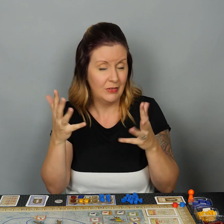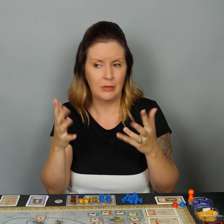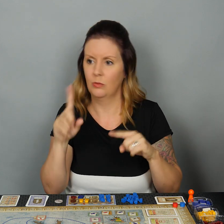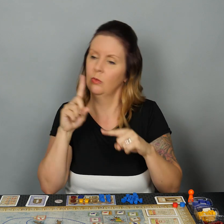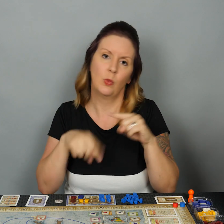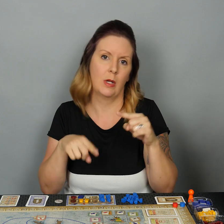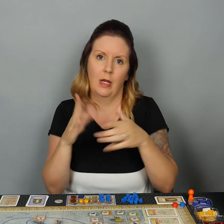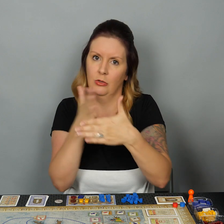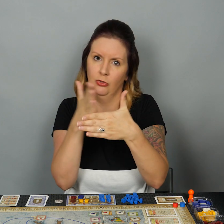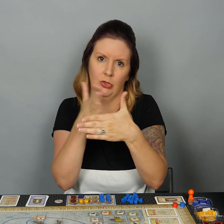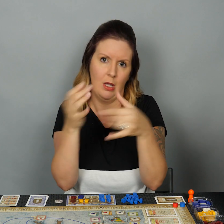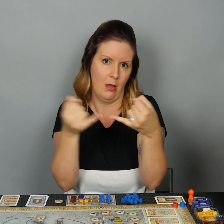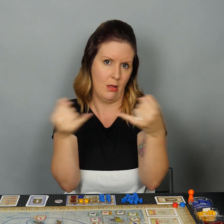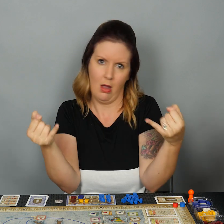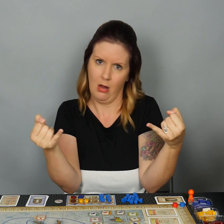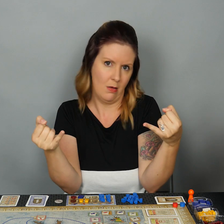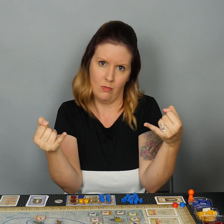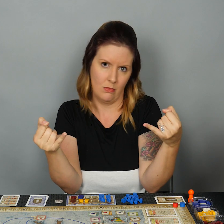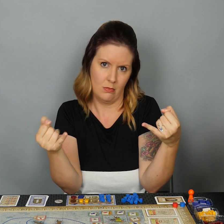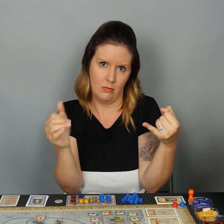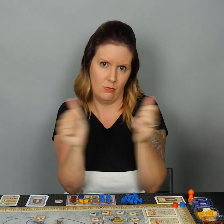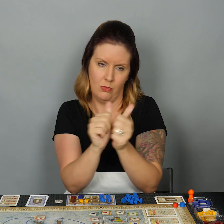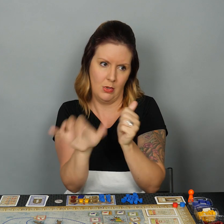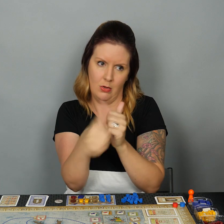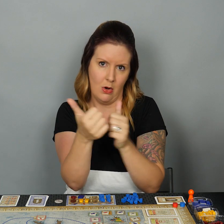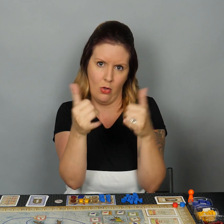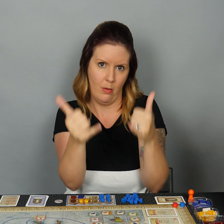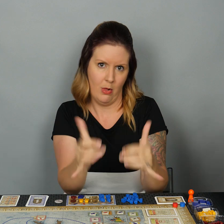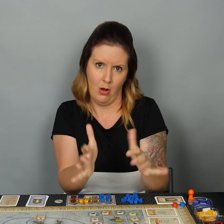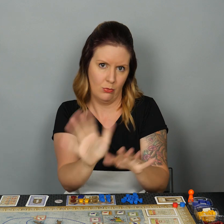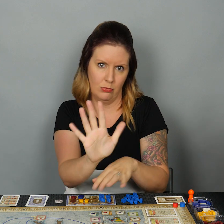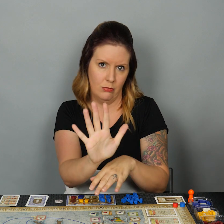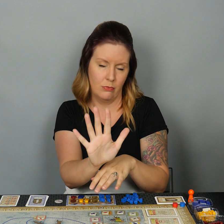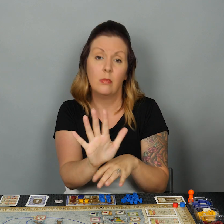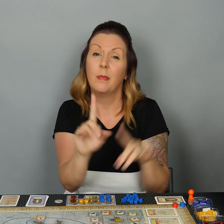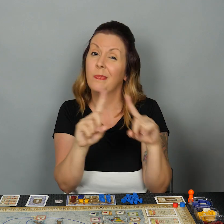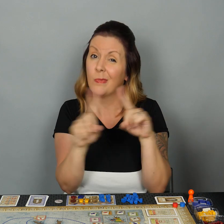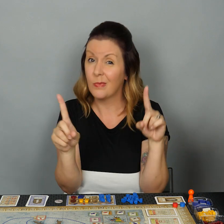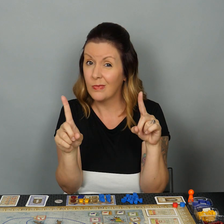At the end of your movement, you can’t share a line.